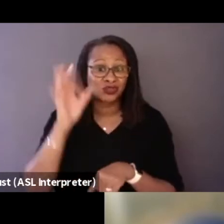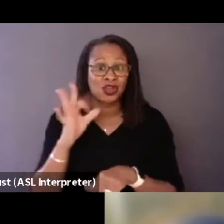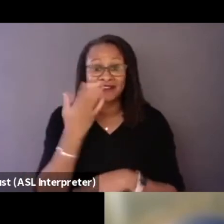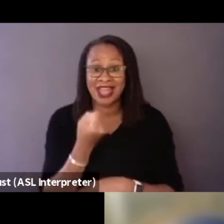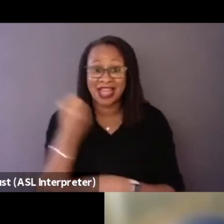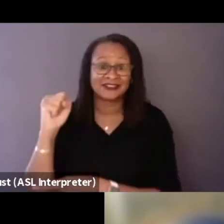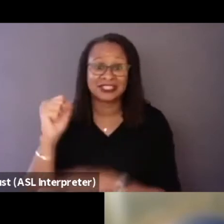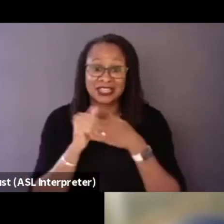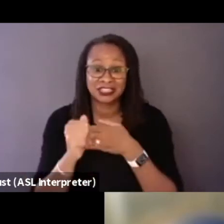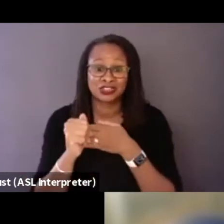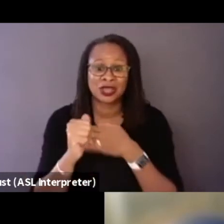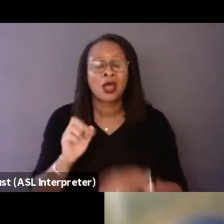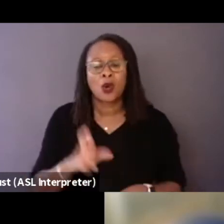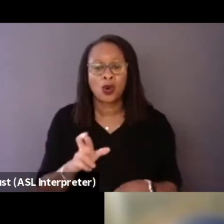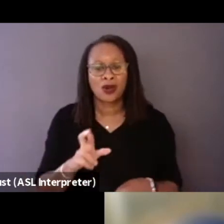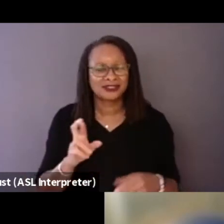Or is that too much to think about?